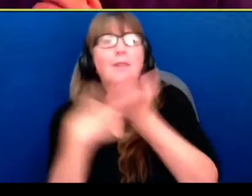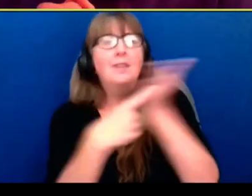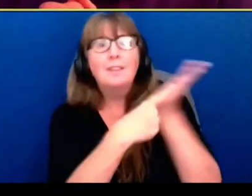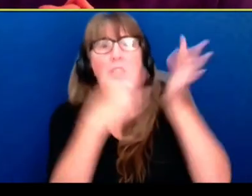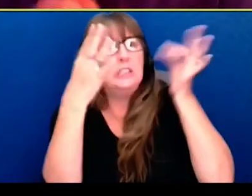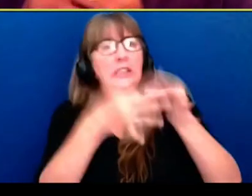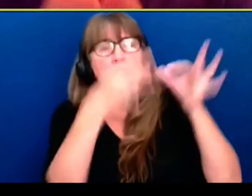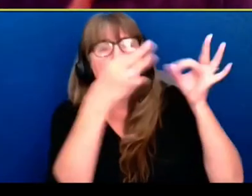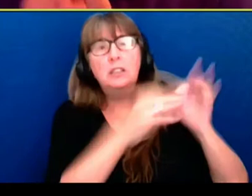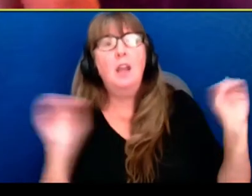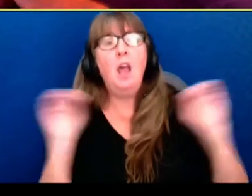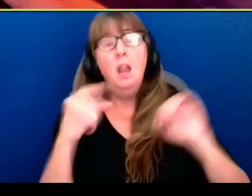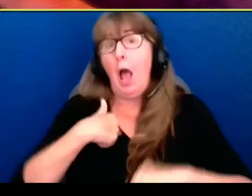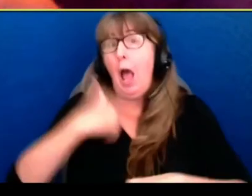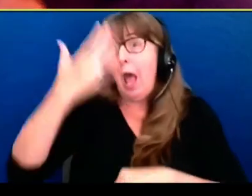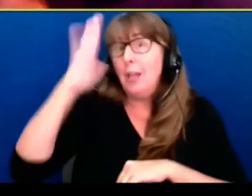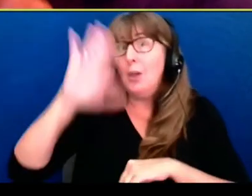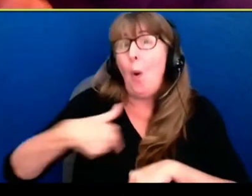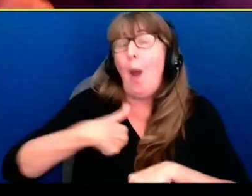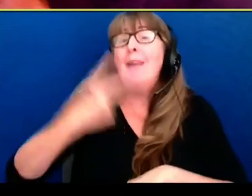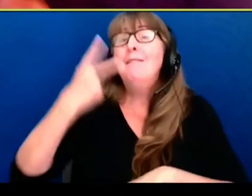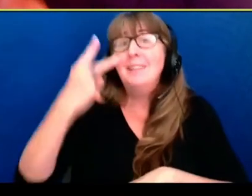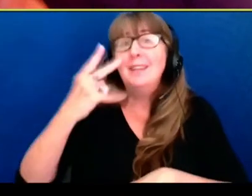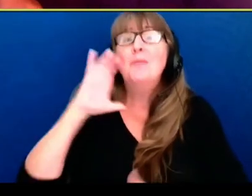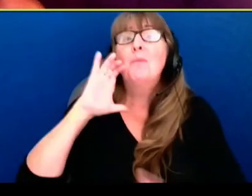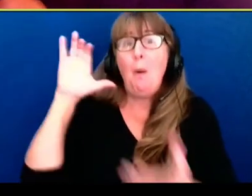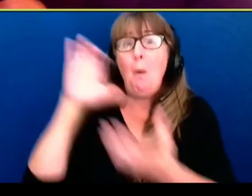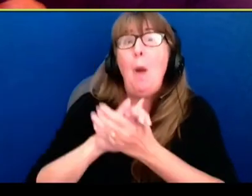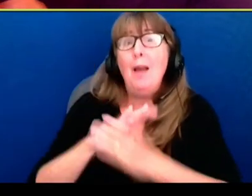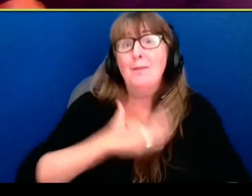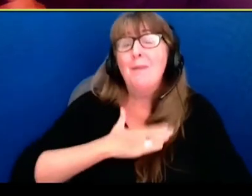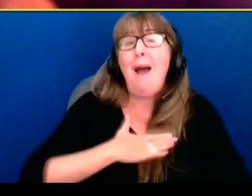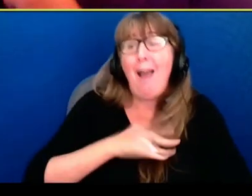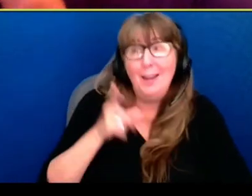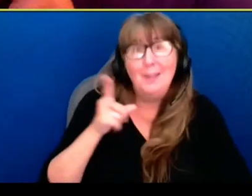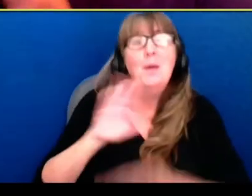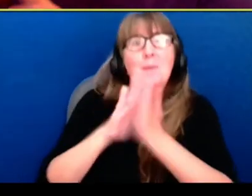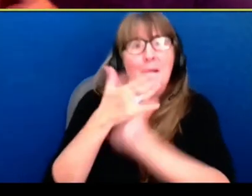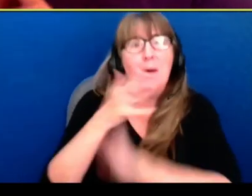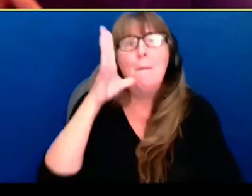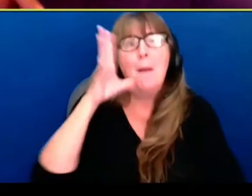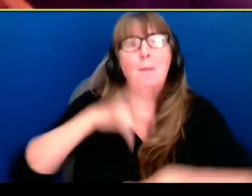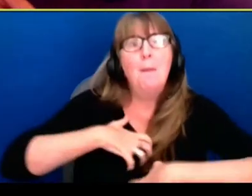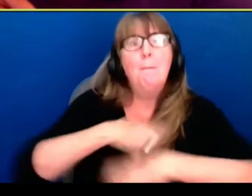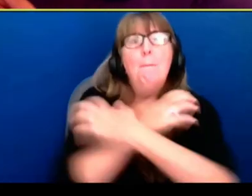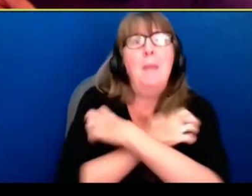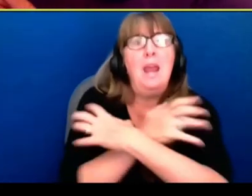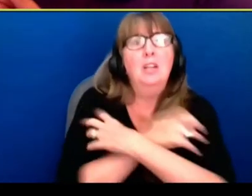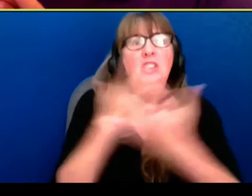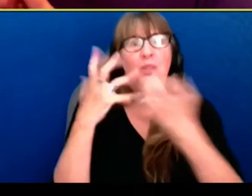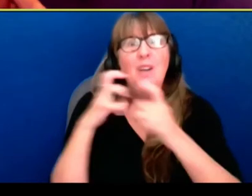I know I've seen my wife turn into mama grizzly bear. When she wants to eat IEP coordinator.